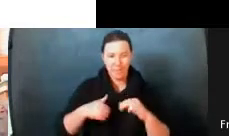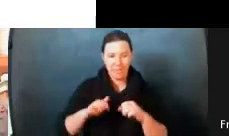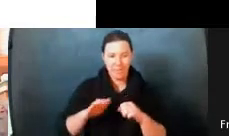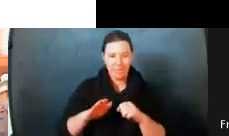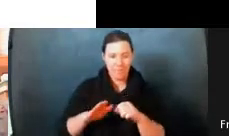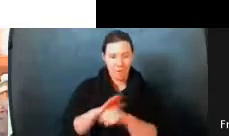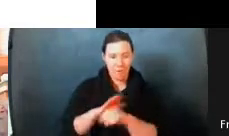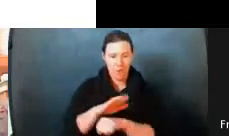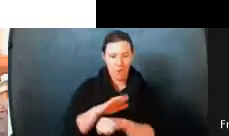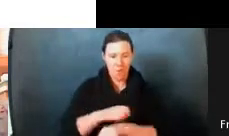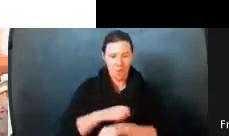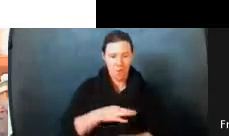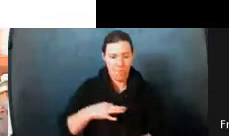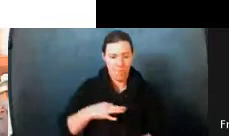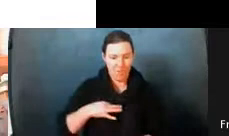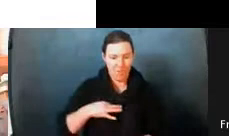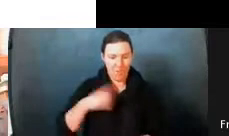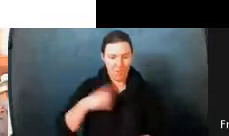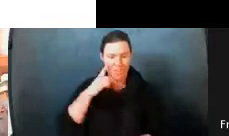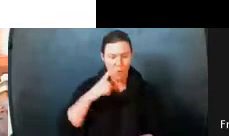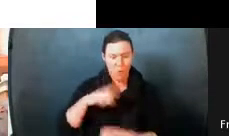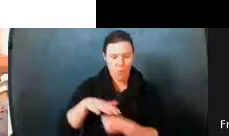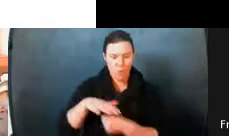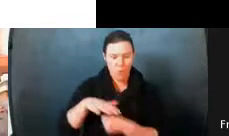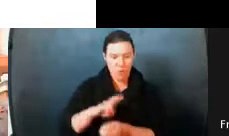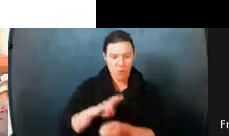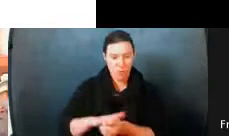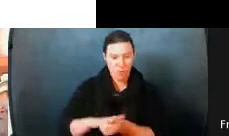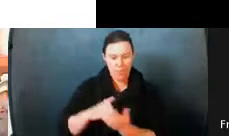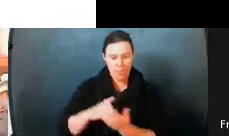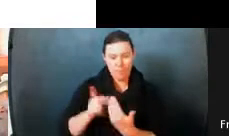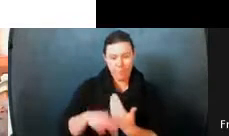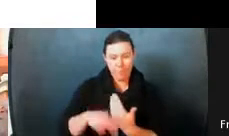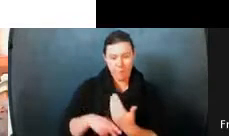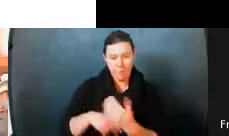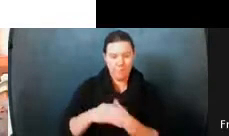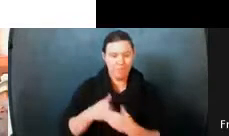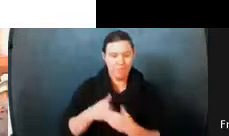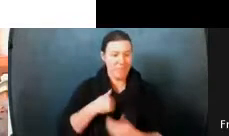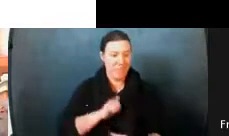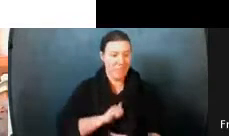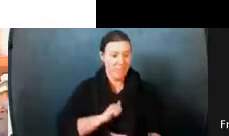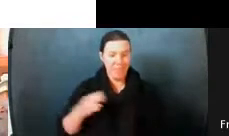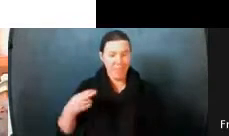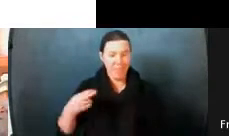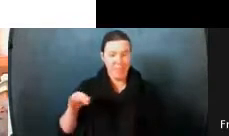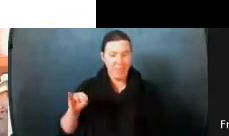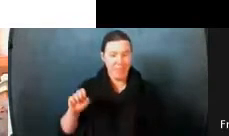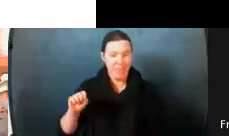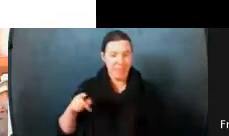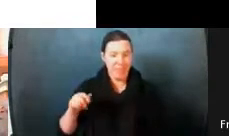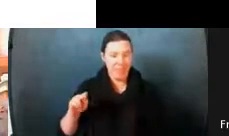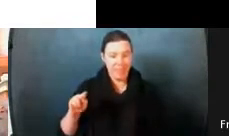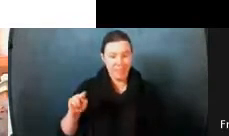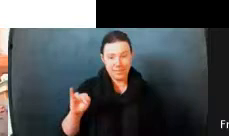And as a Hispanic woman, I have experienced, either me or my family, health inequities.